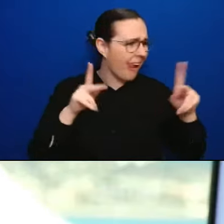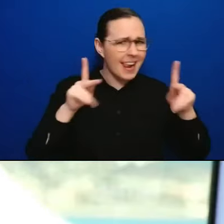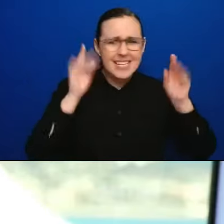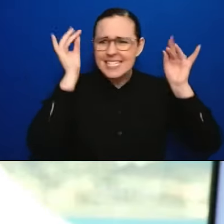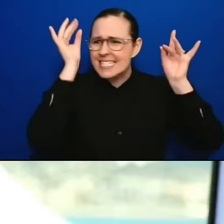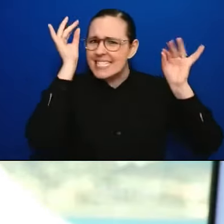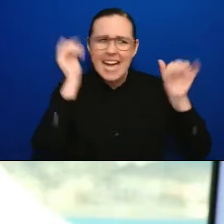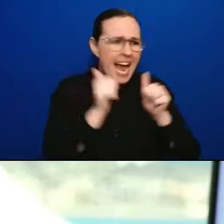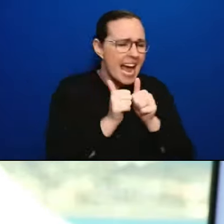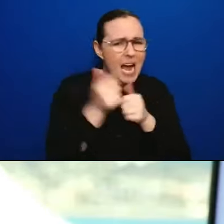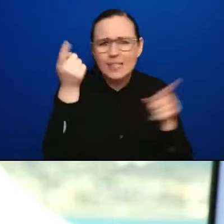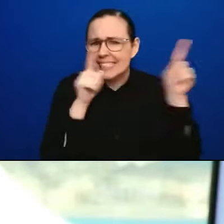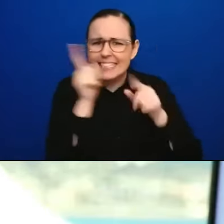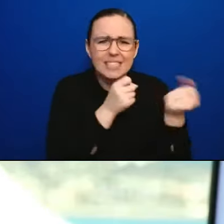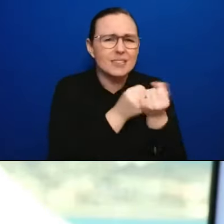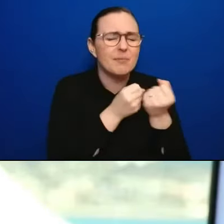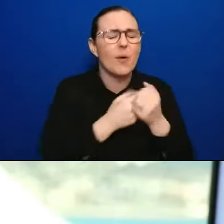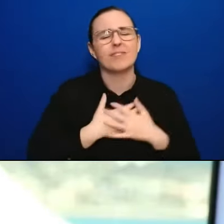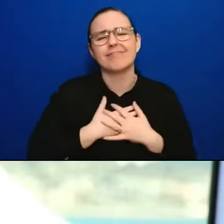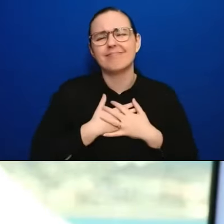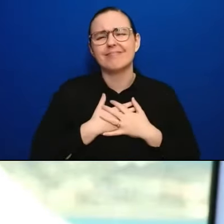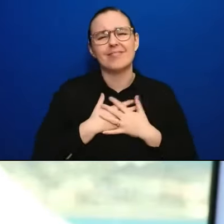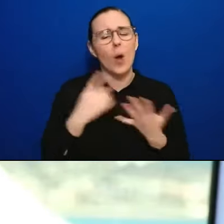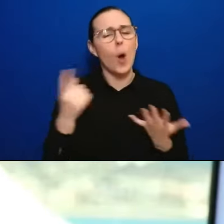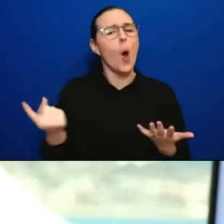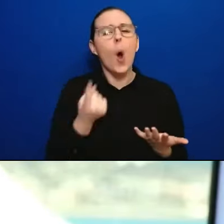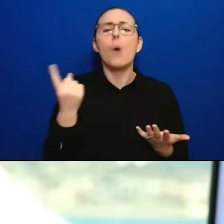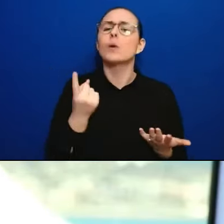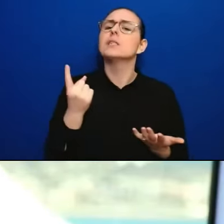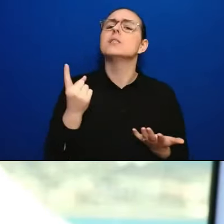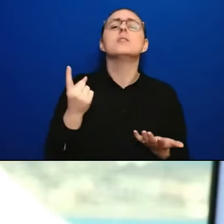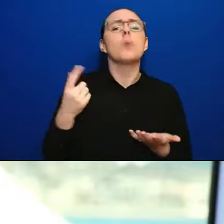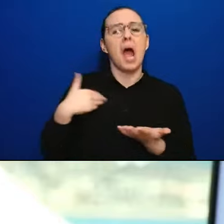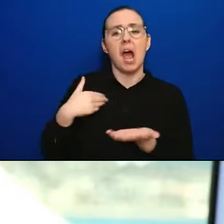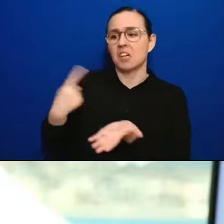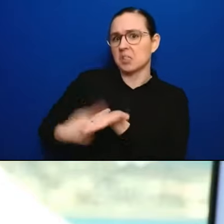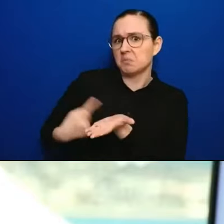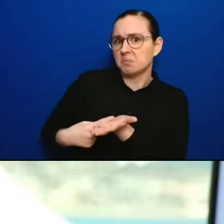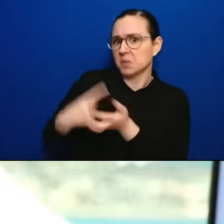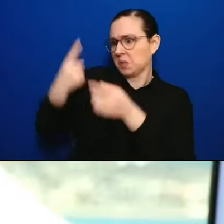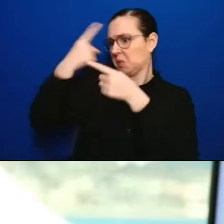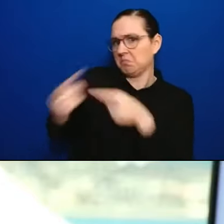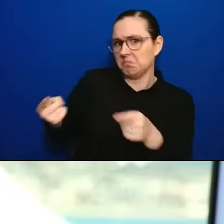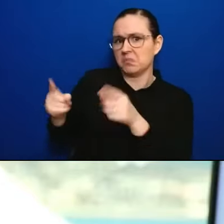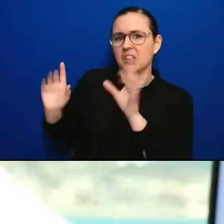We see it everywhere. And I think while there's a lot